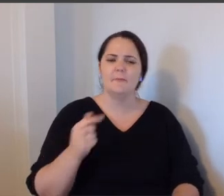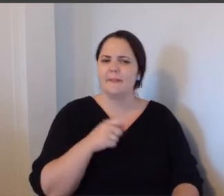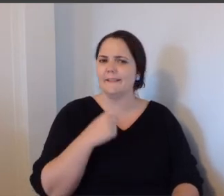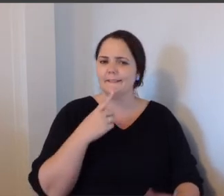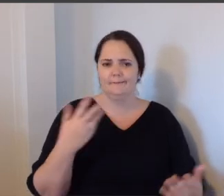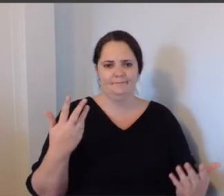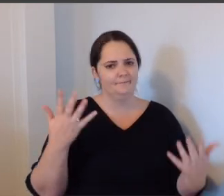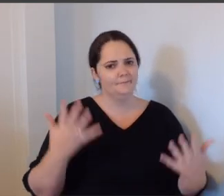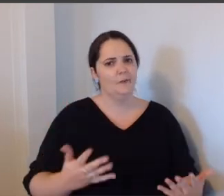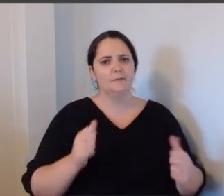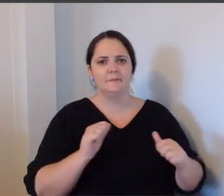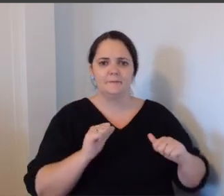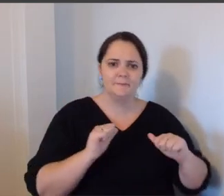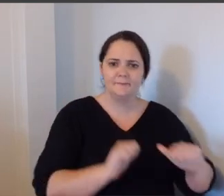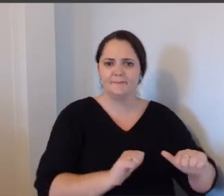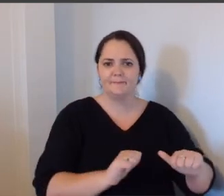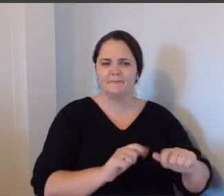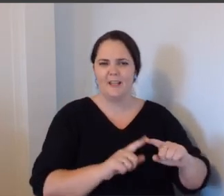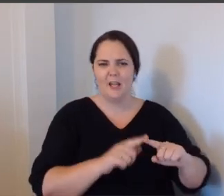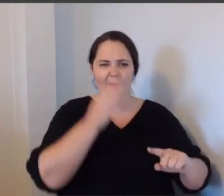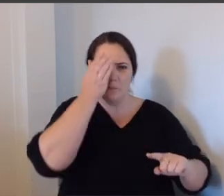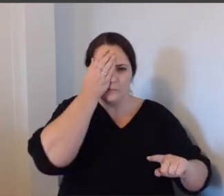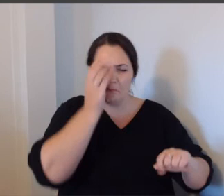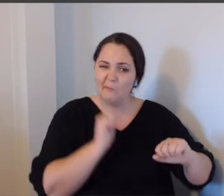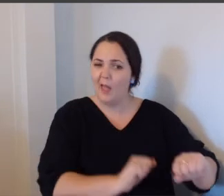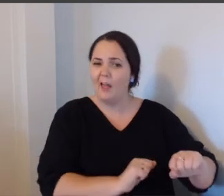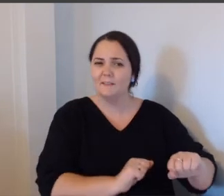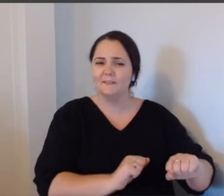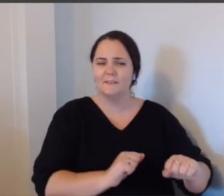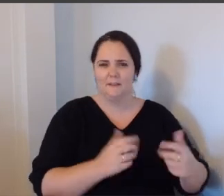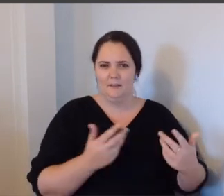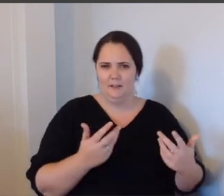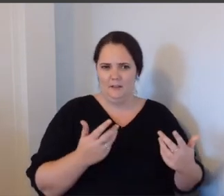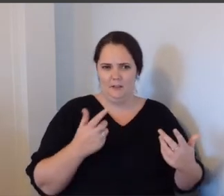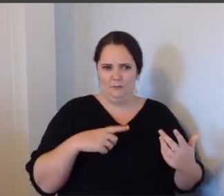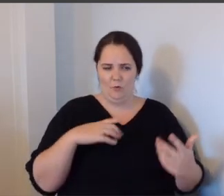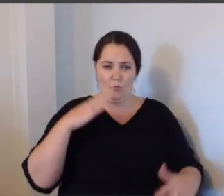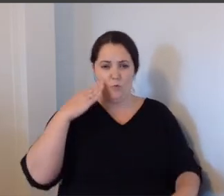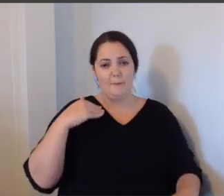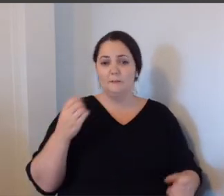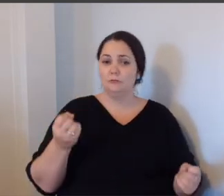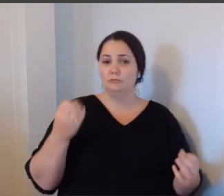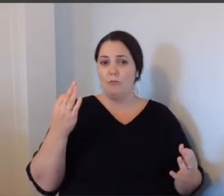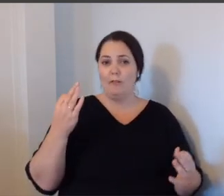because women don't have genius like male artists do. So to expand the canon, it would